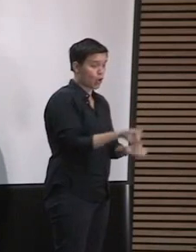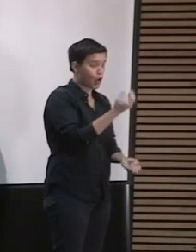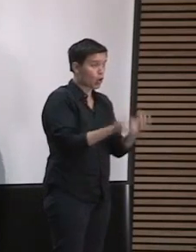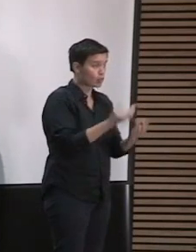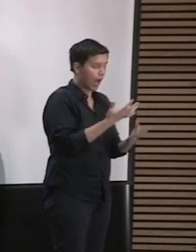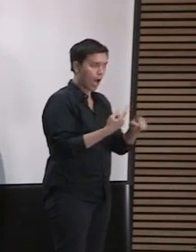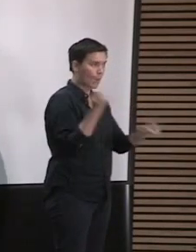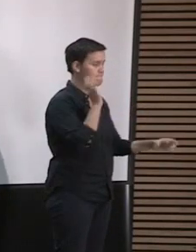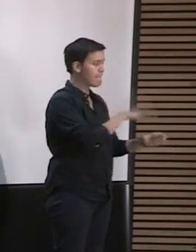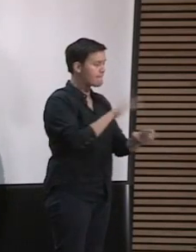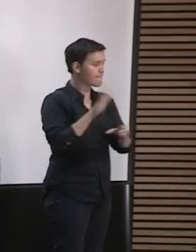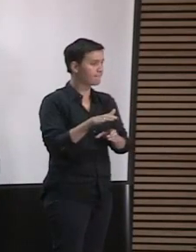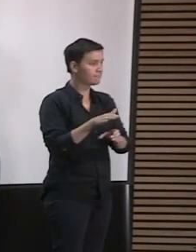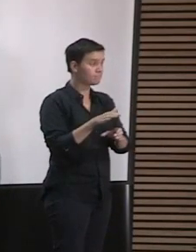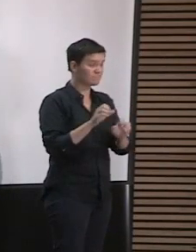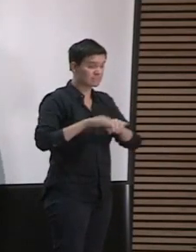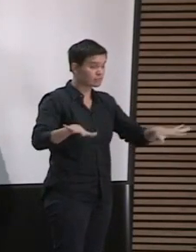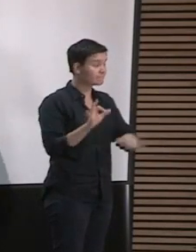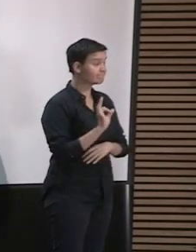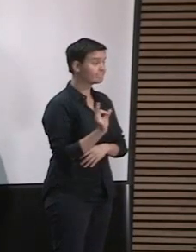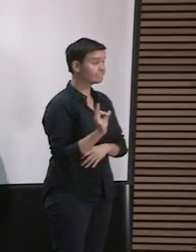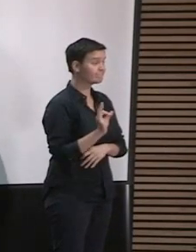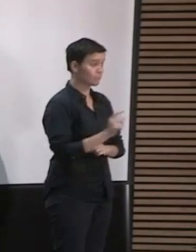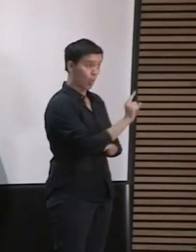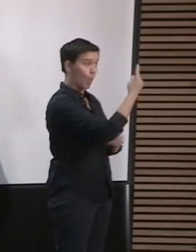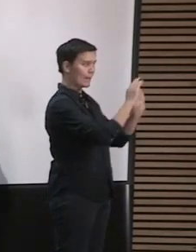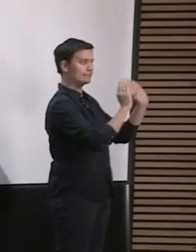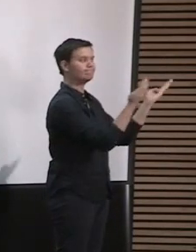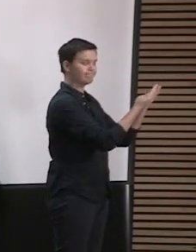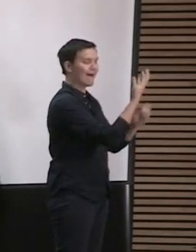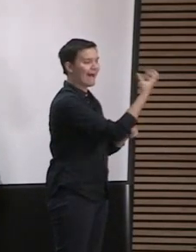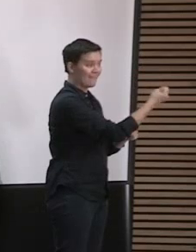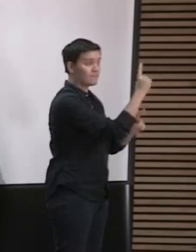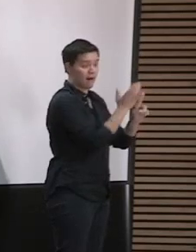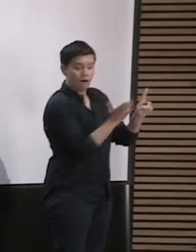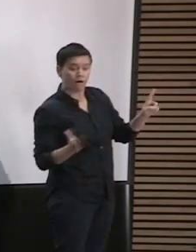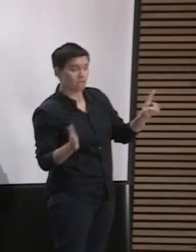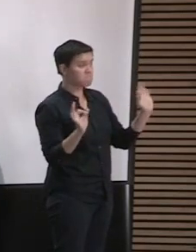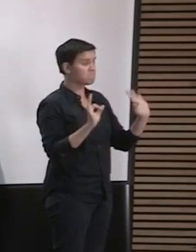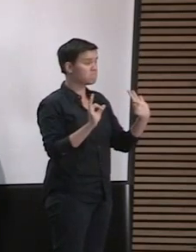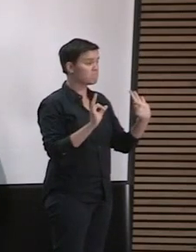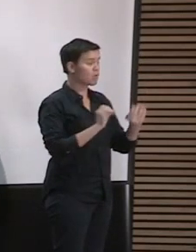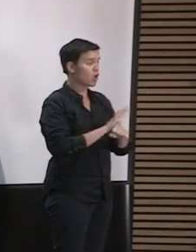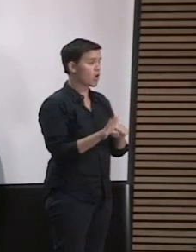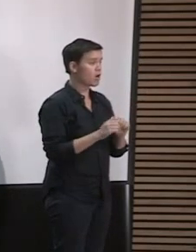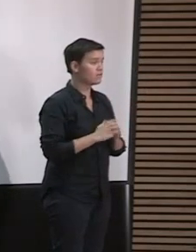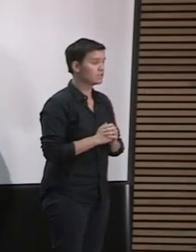past week to show there are no new cases. An important point